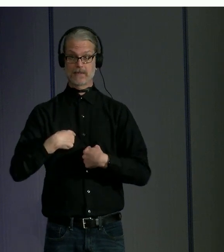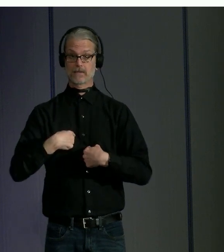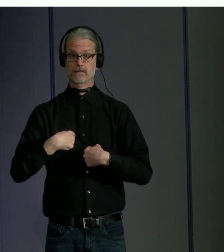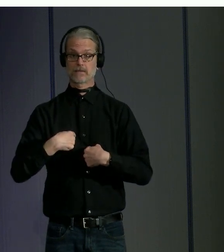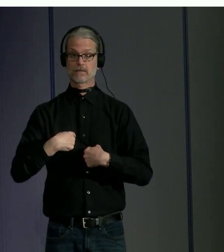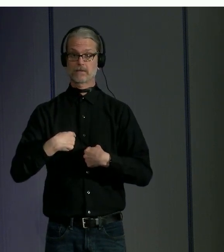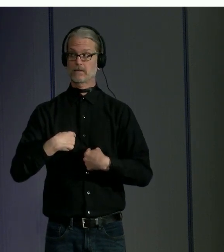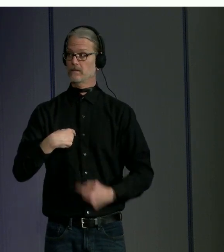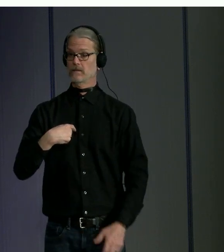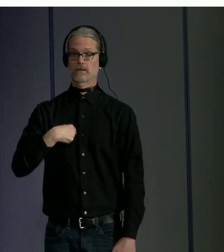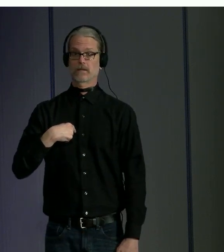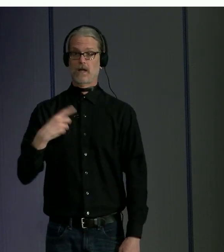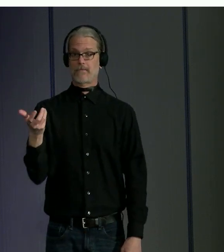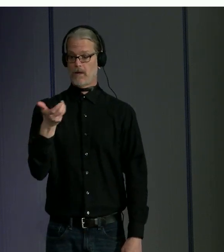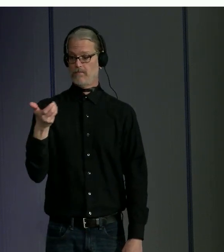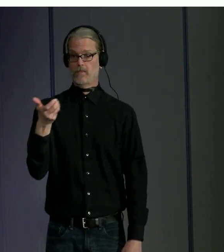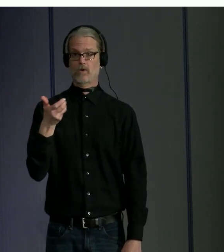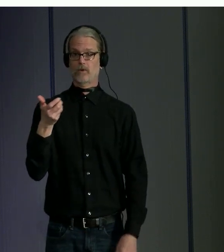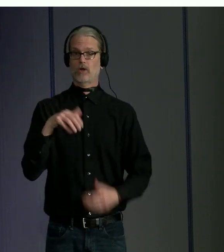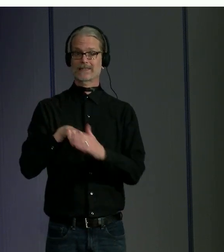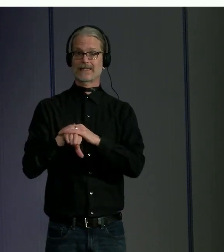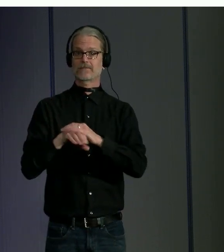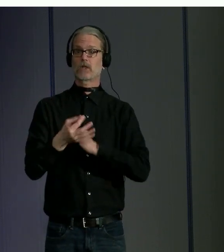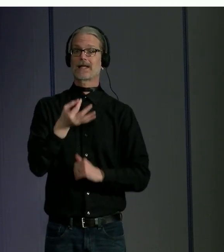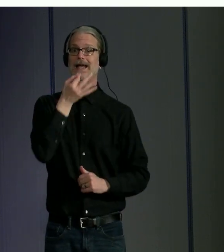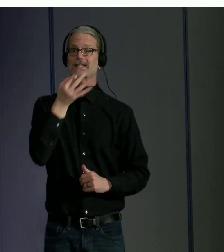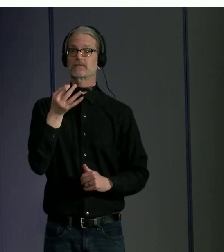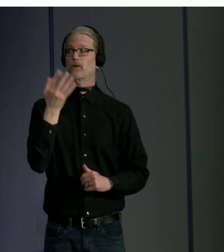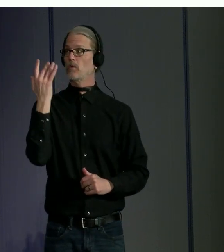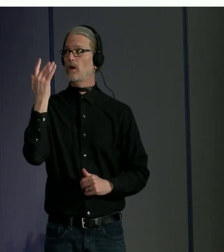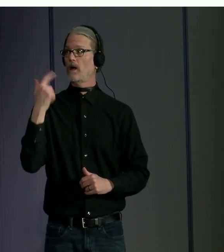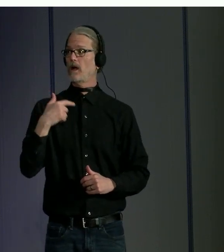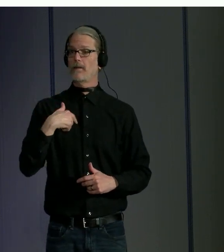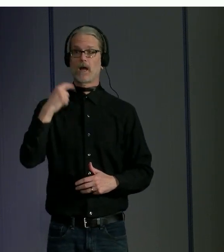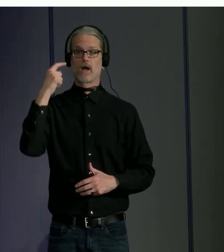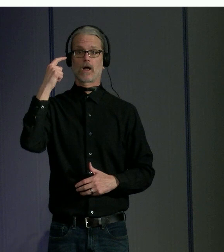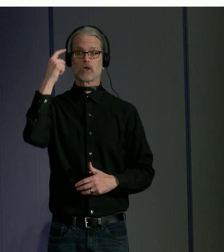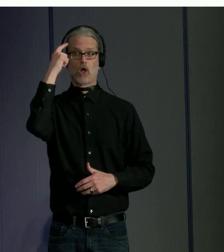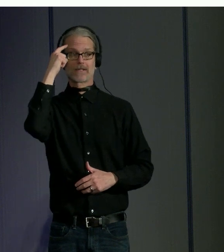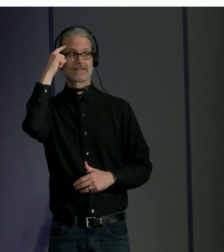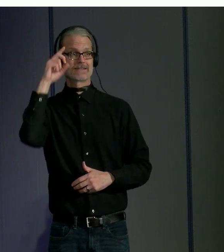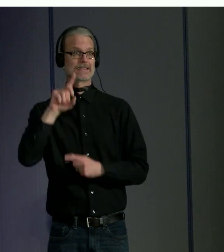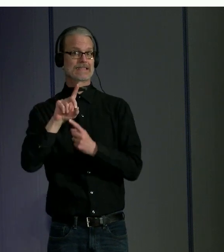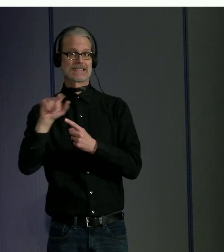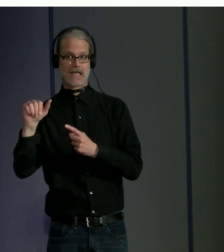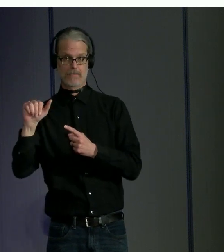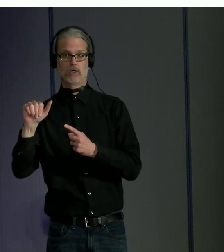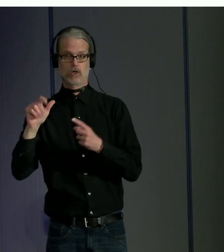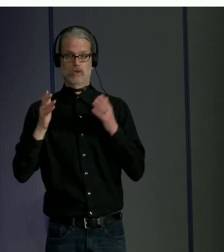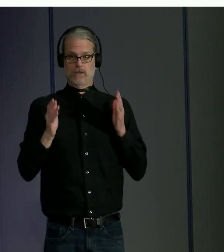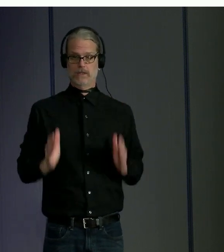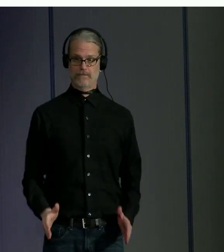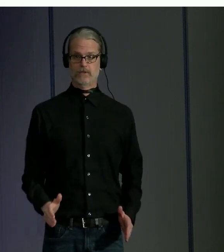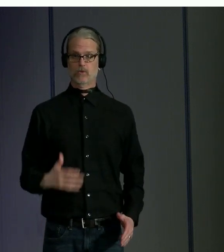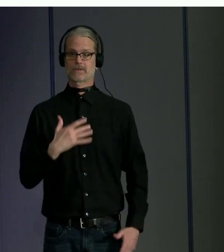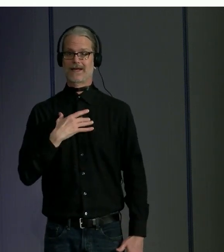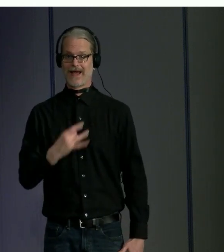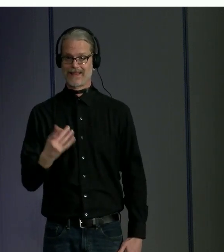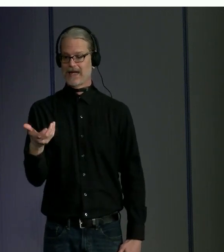I am a mobile accessibility expert, because I'm a cognitively disabled individual and I like mobile because of that.